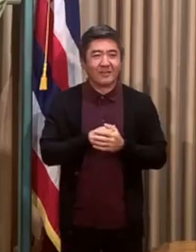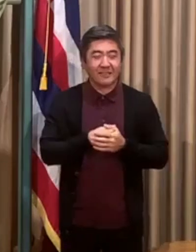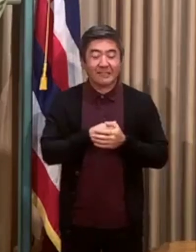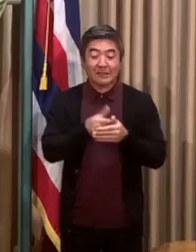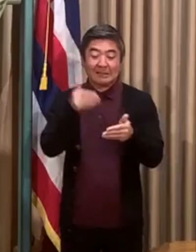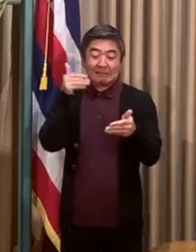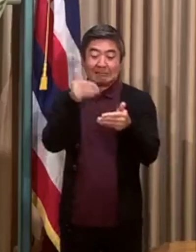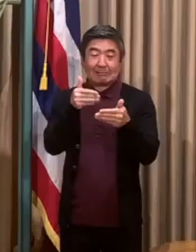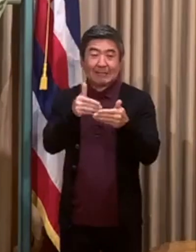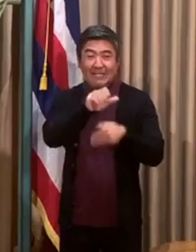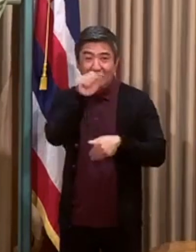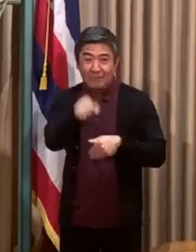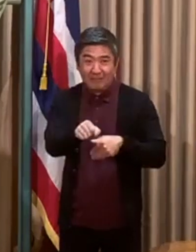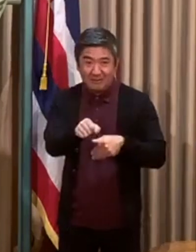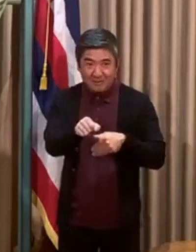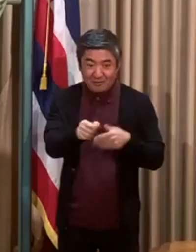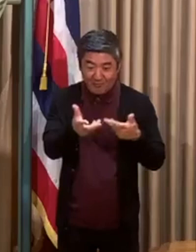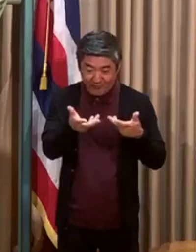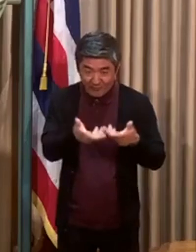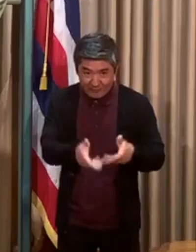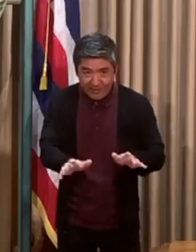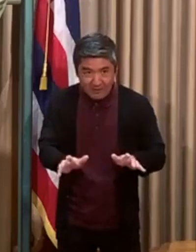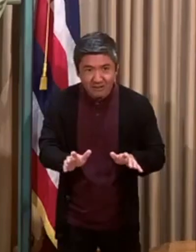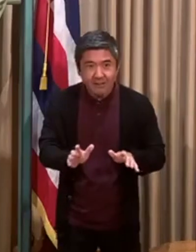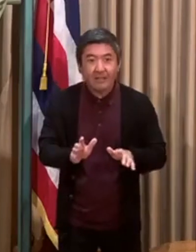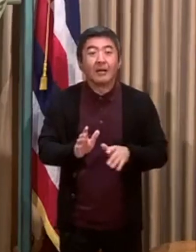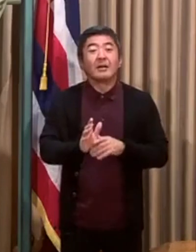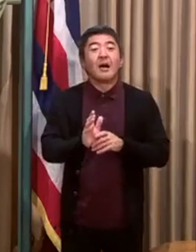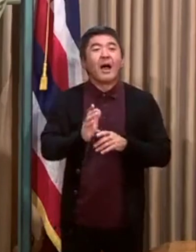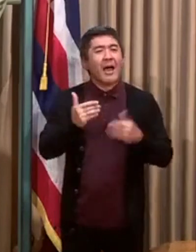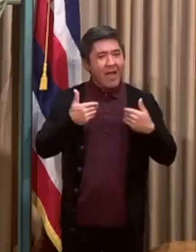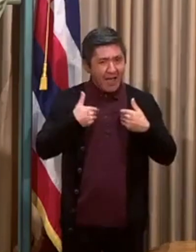for a full class of students who will complete their semester,